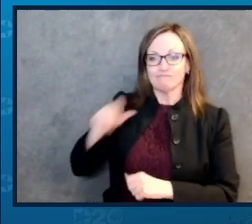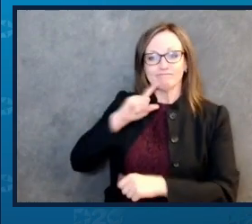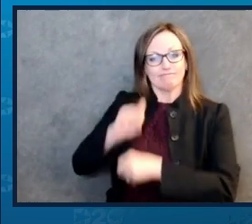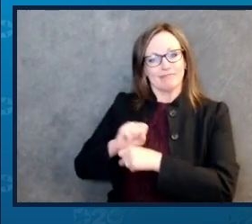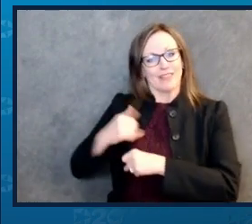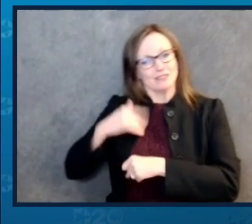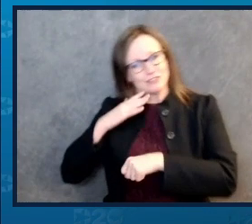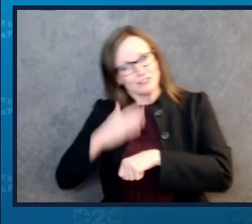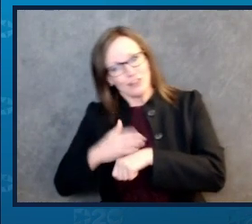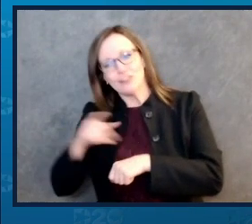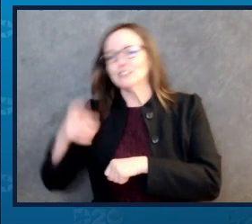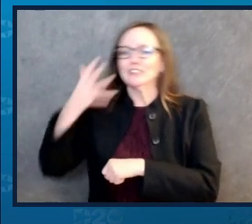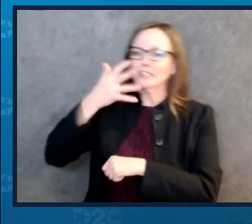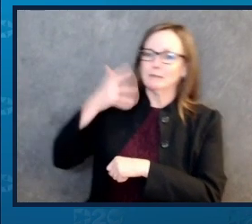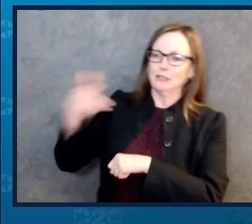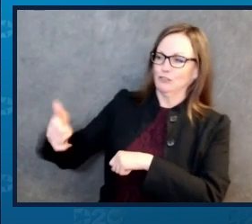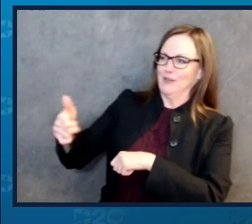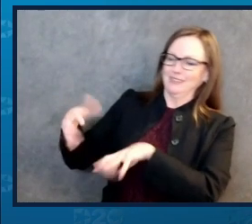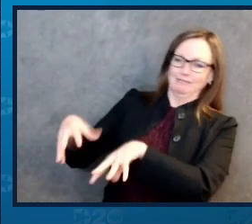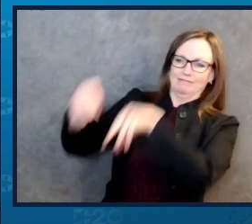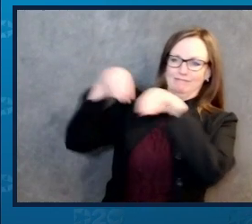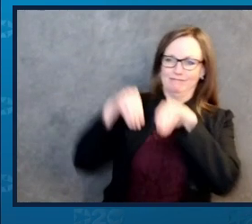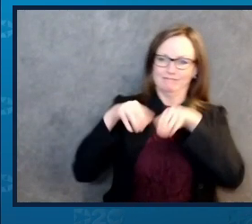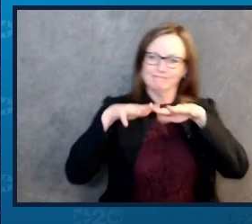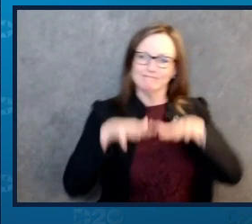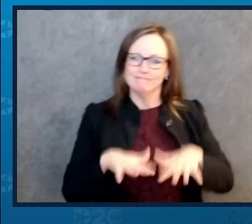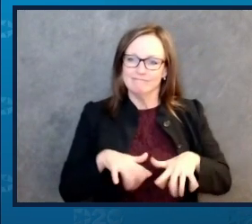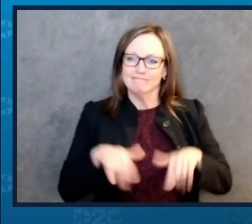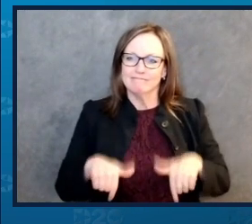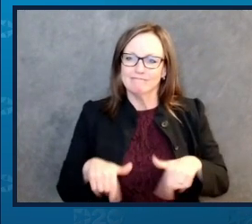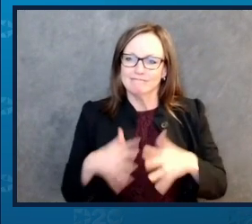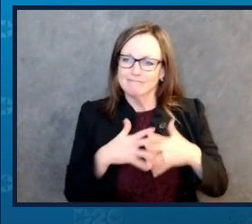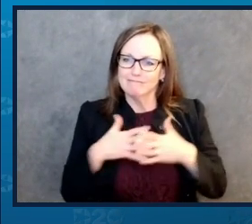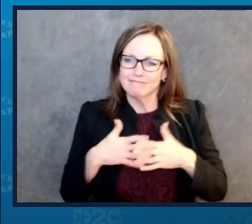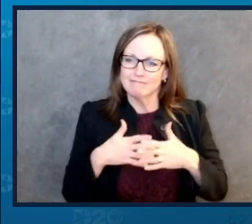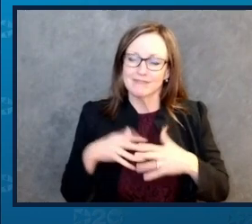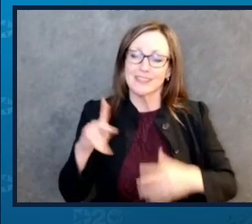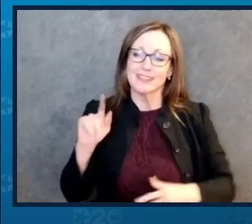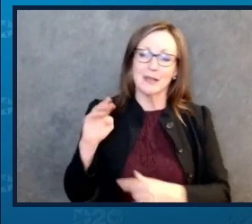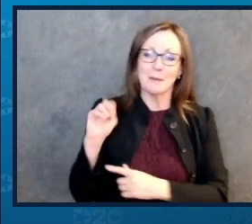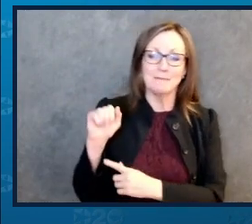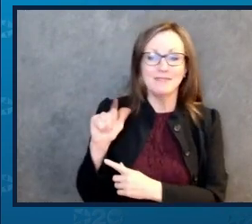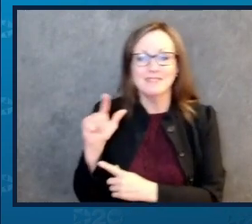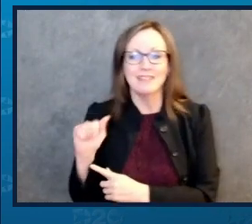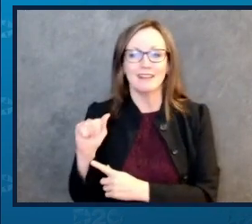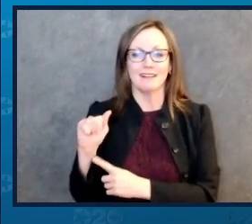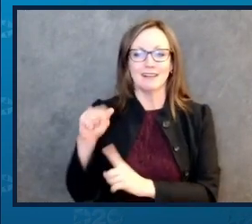THE DAUGHTER.